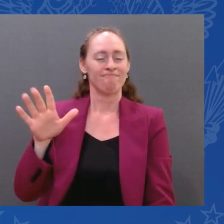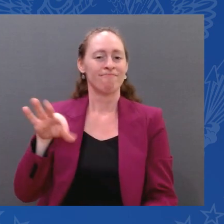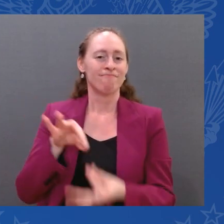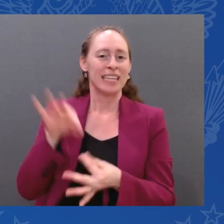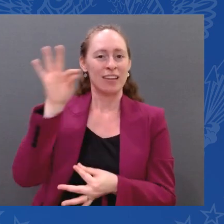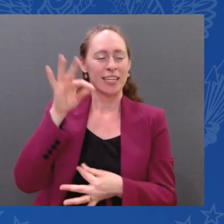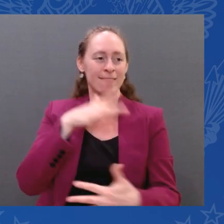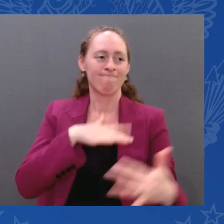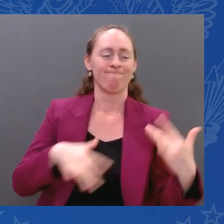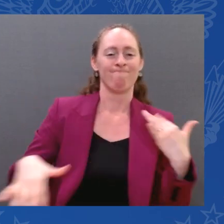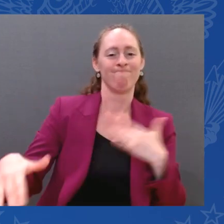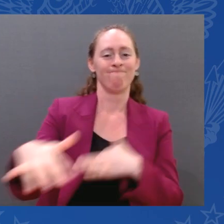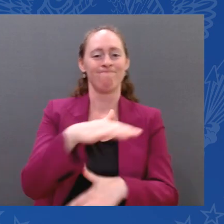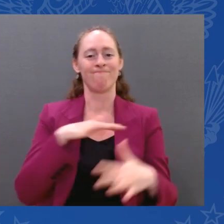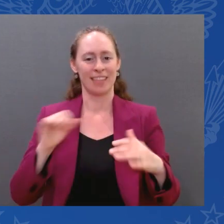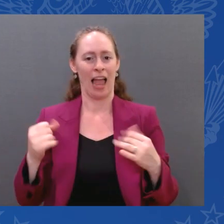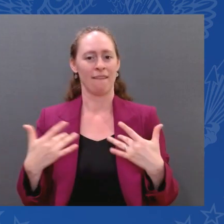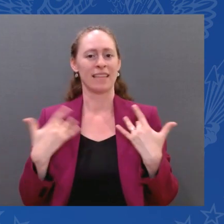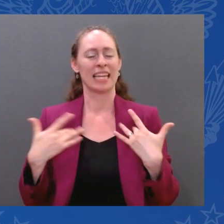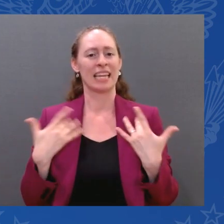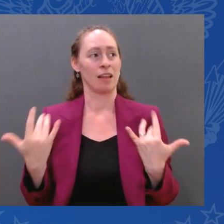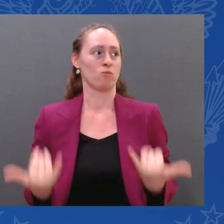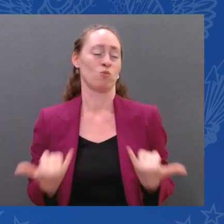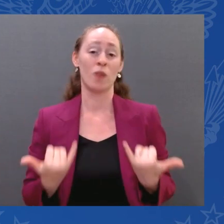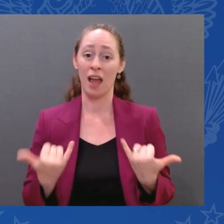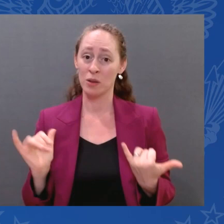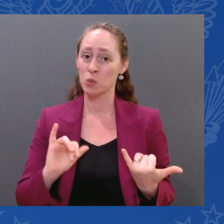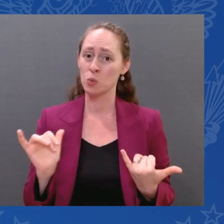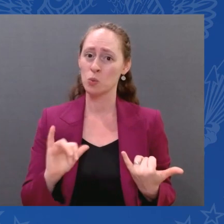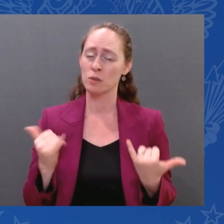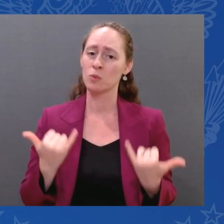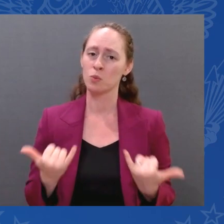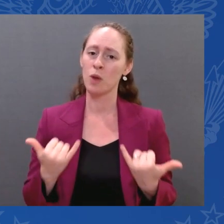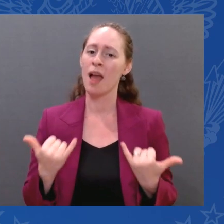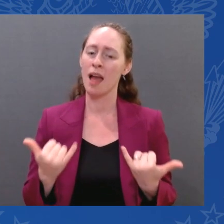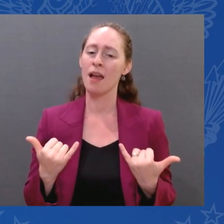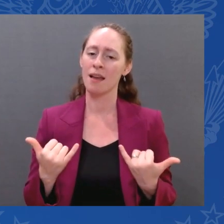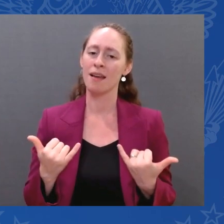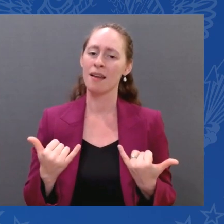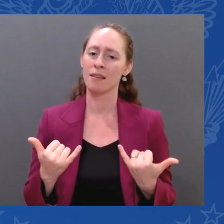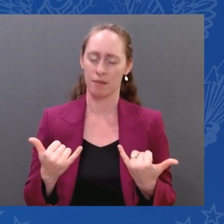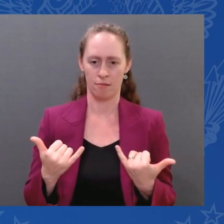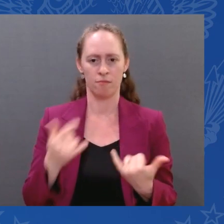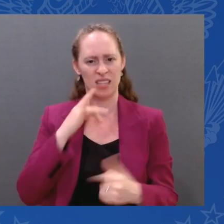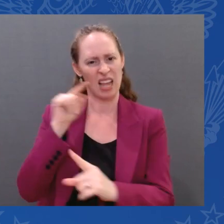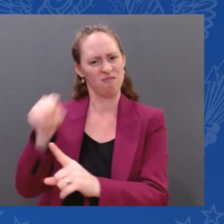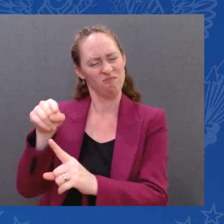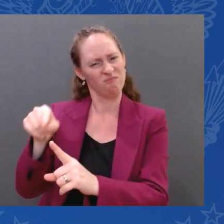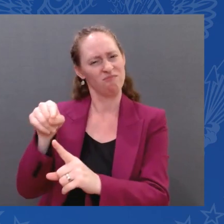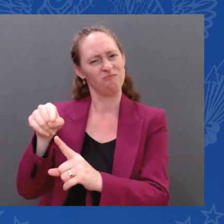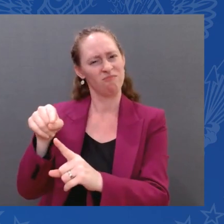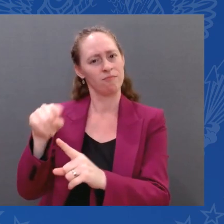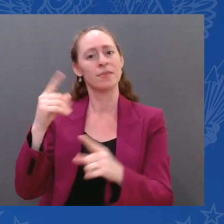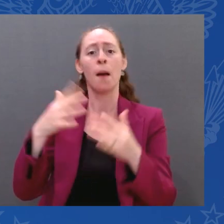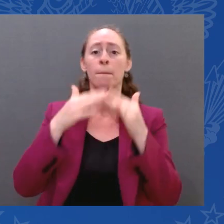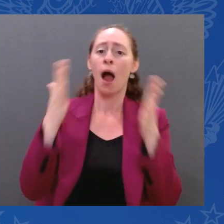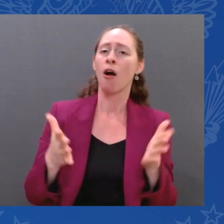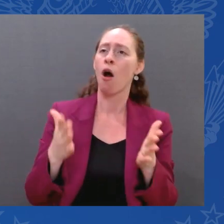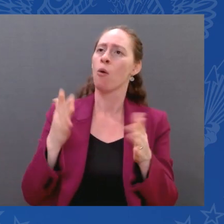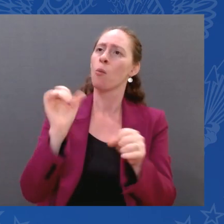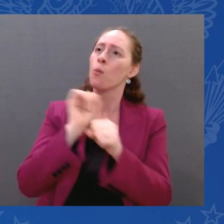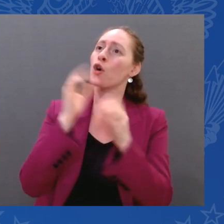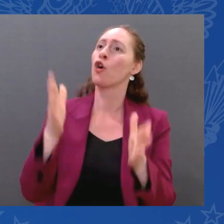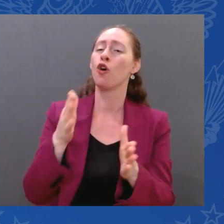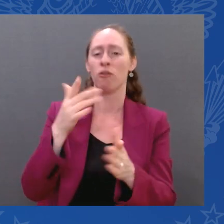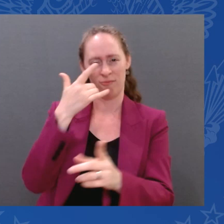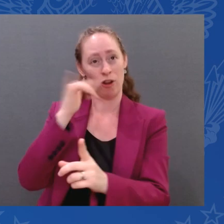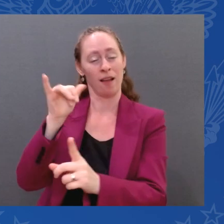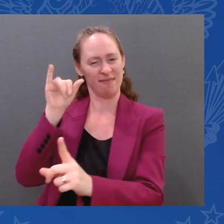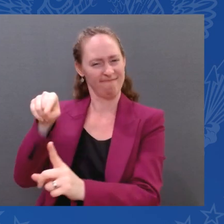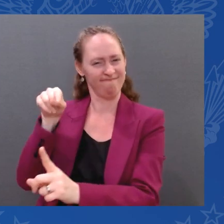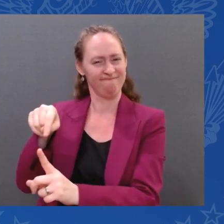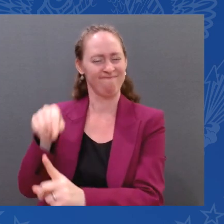When I was a young man,